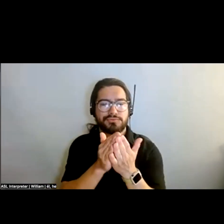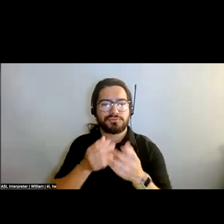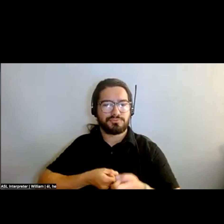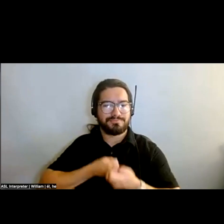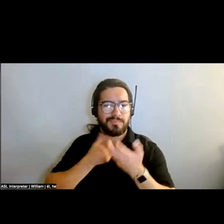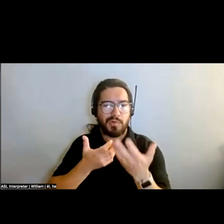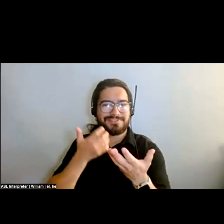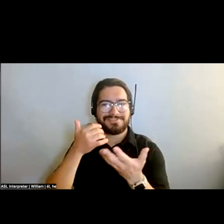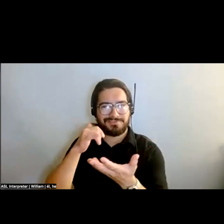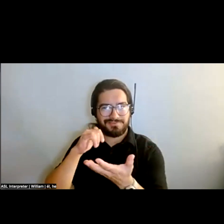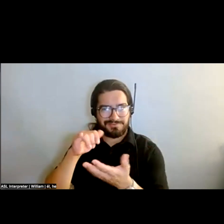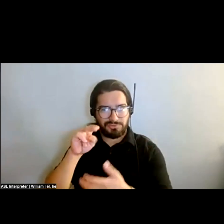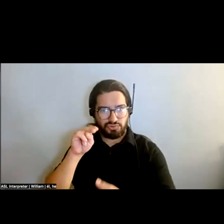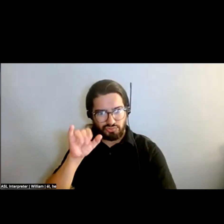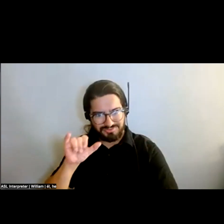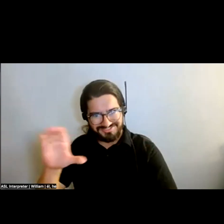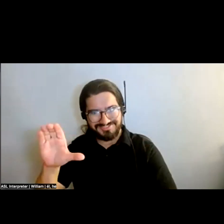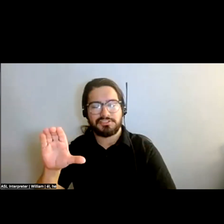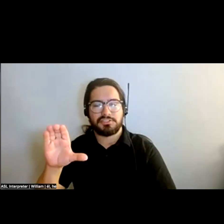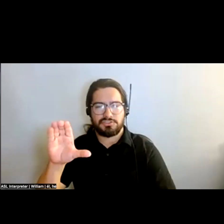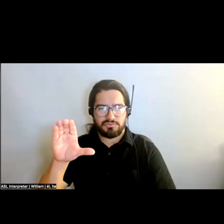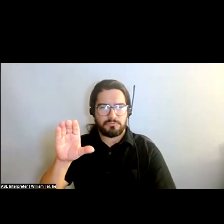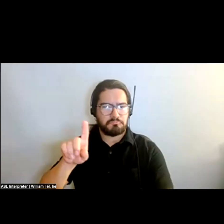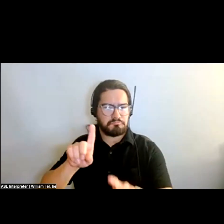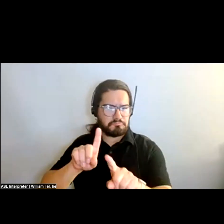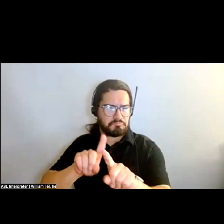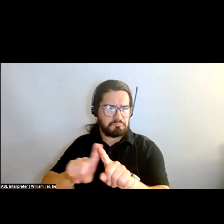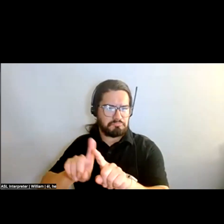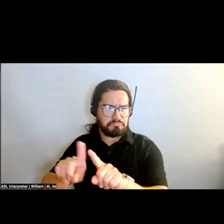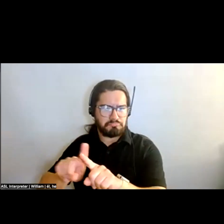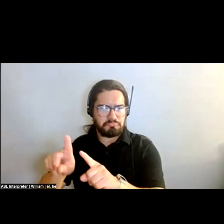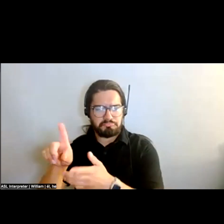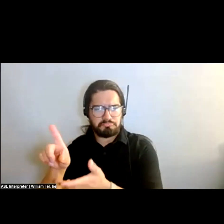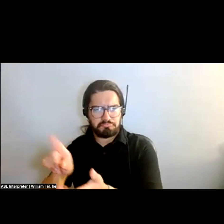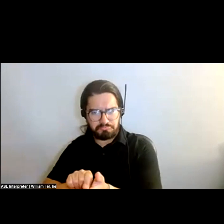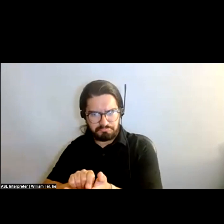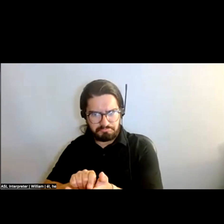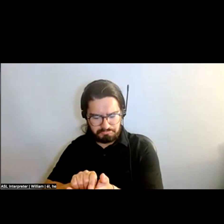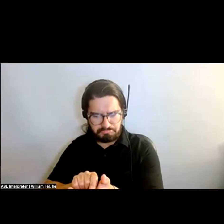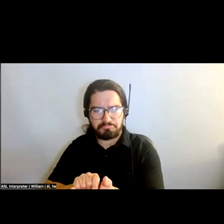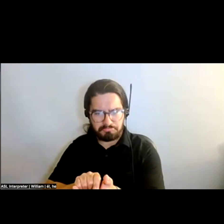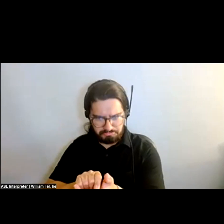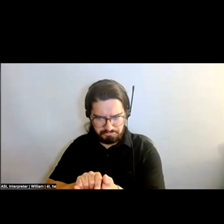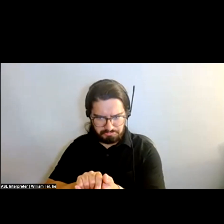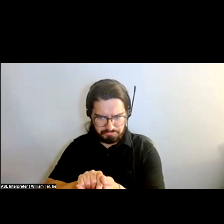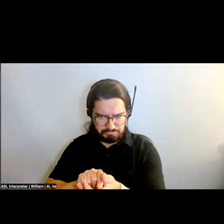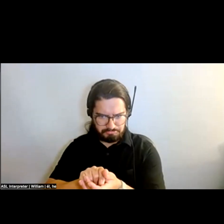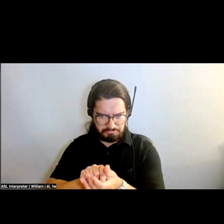de la novísima poesía larense (Venezuelan poetry), and La antología del Festival Internacional de Poesía (2019).